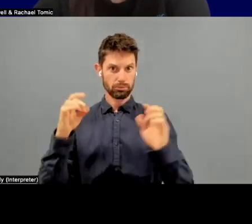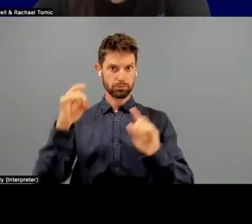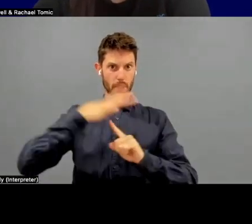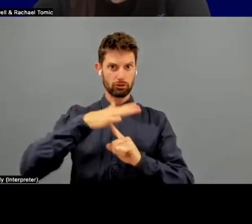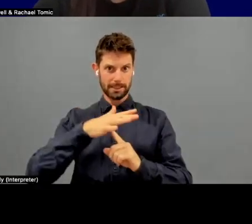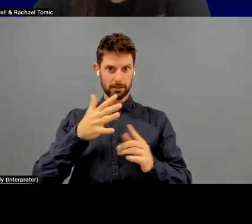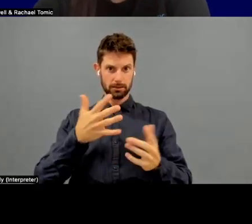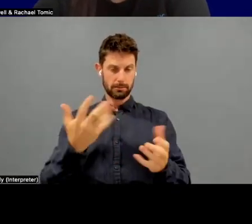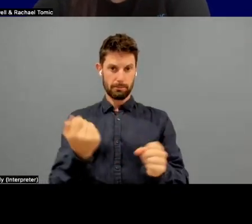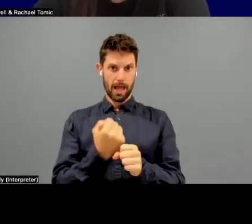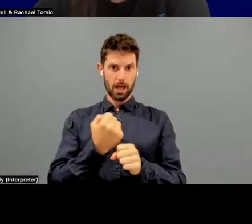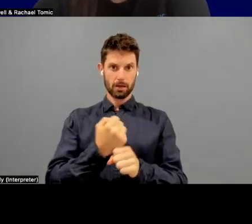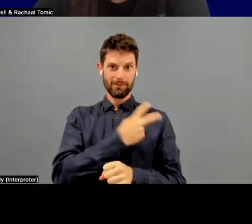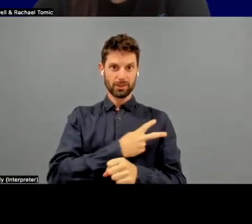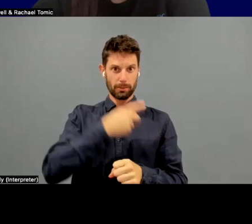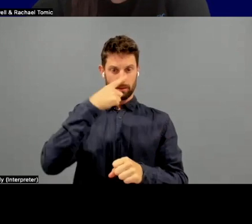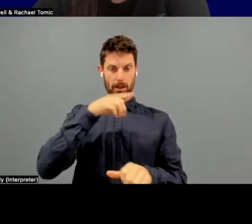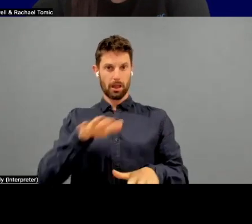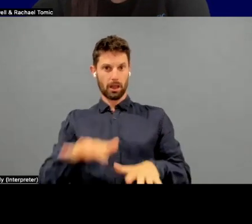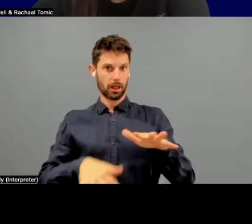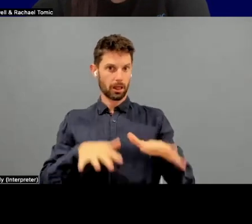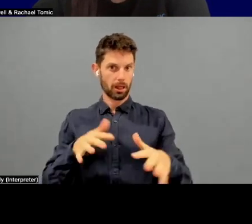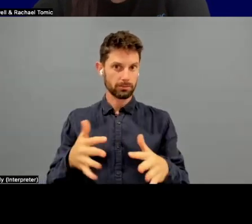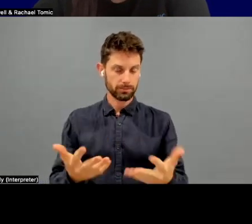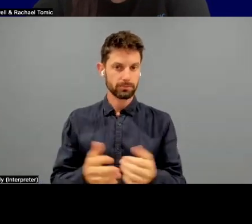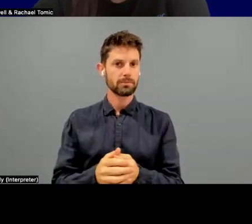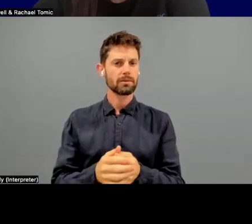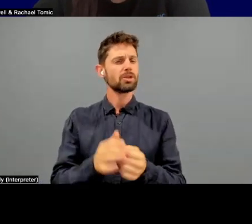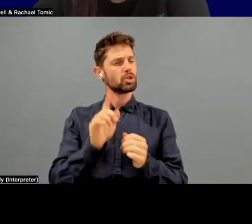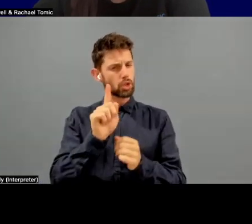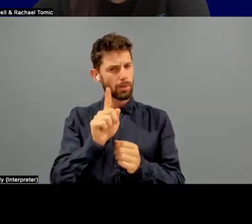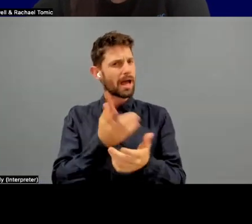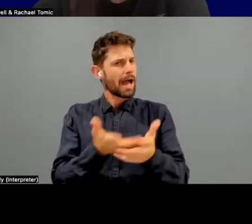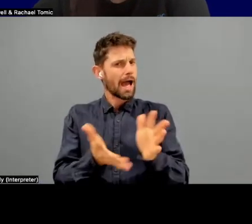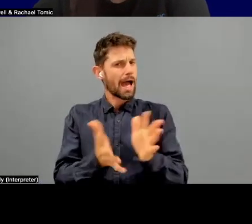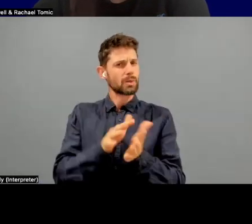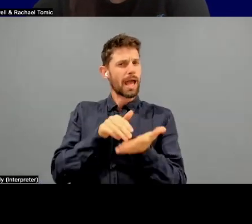so in order to kind of make a stepped plan that doesn't feel overwhelming